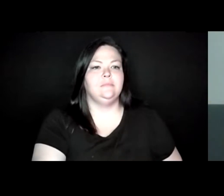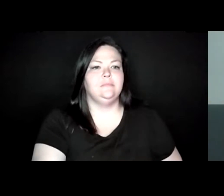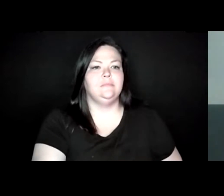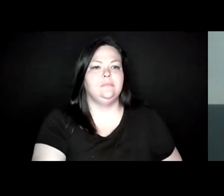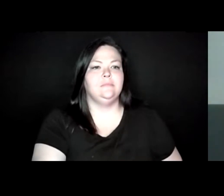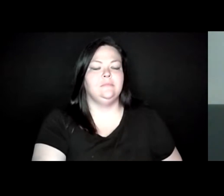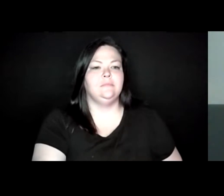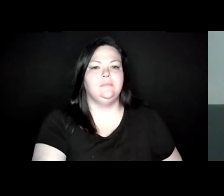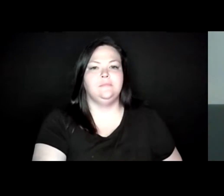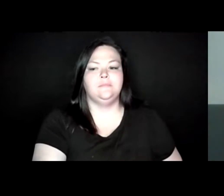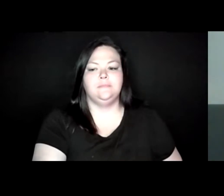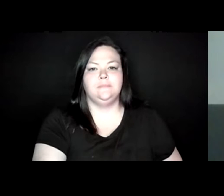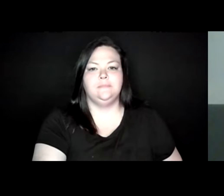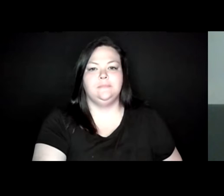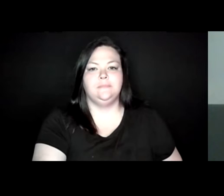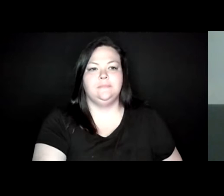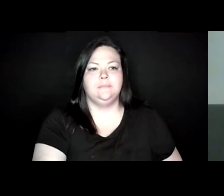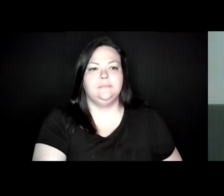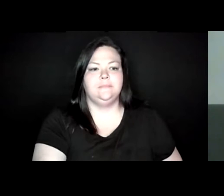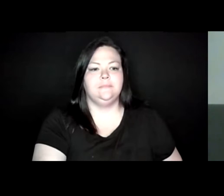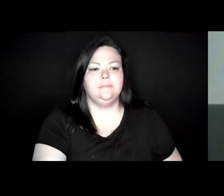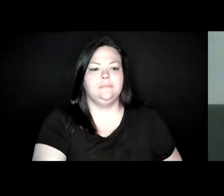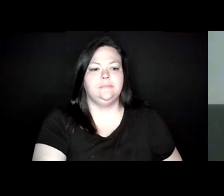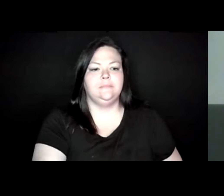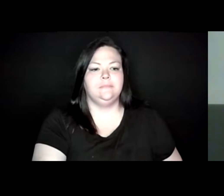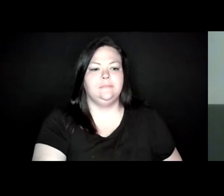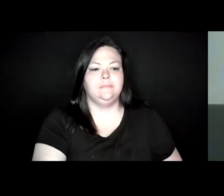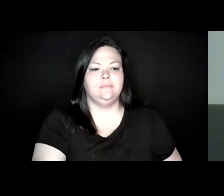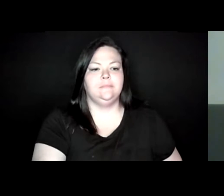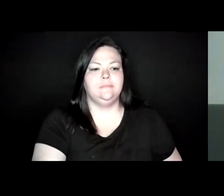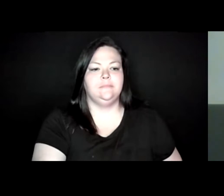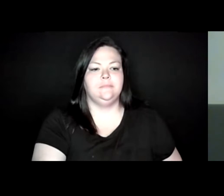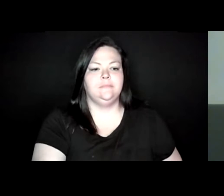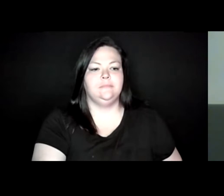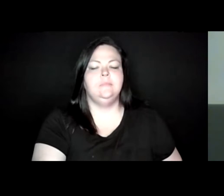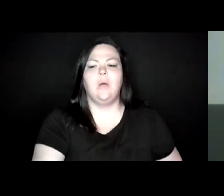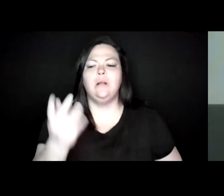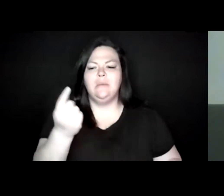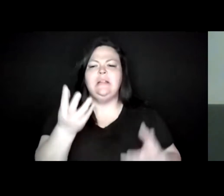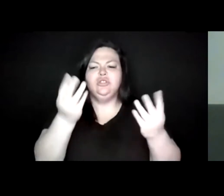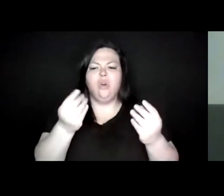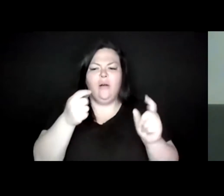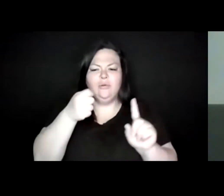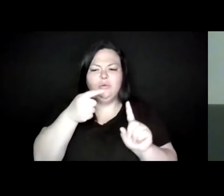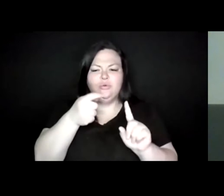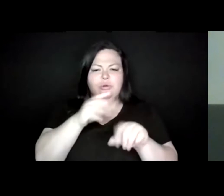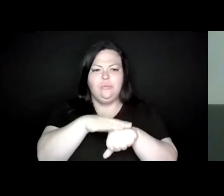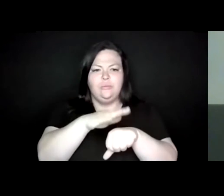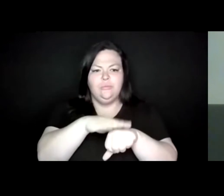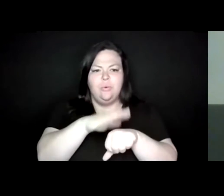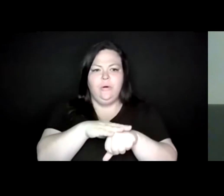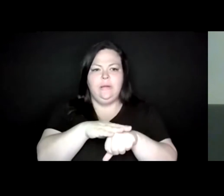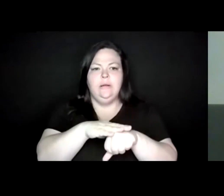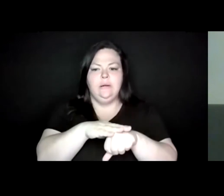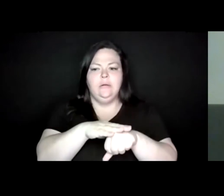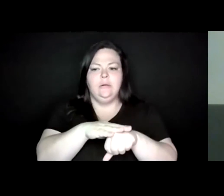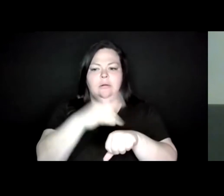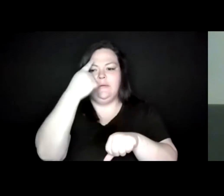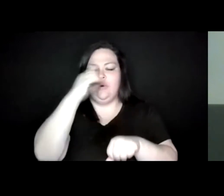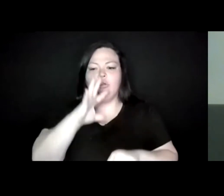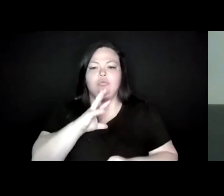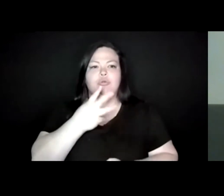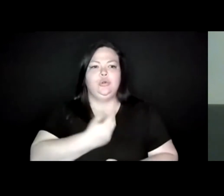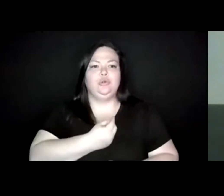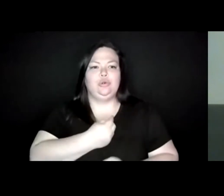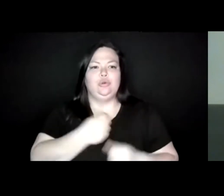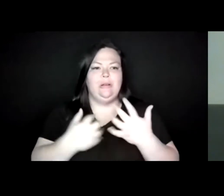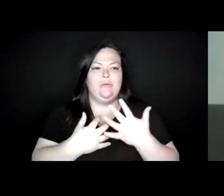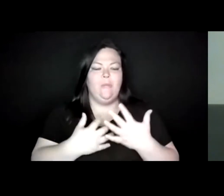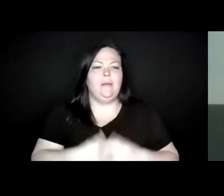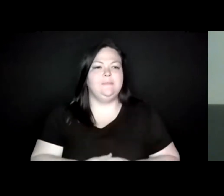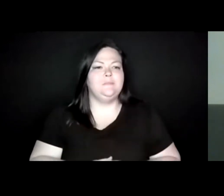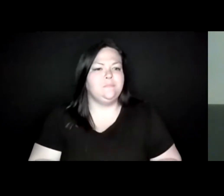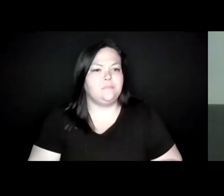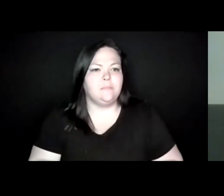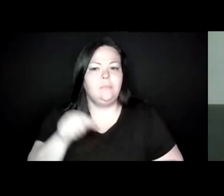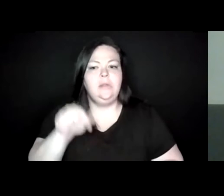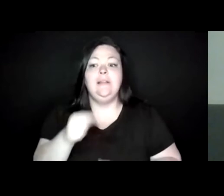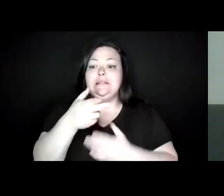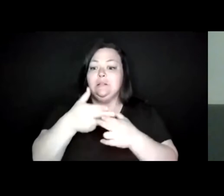Um, I will give a soft trigger warning for, uh, transphobia. This piece is called, uh,